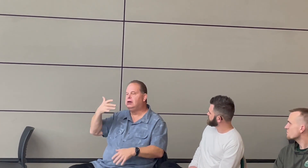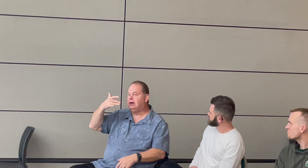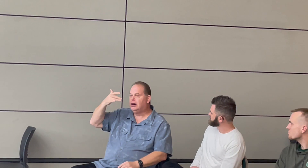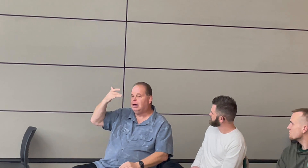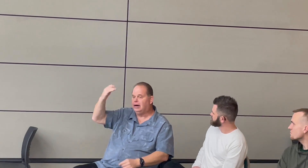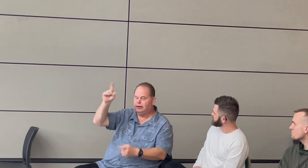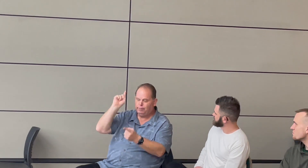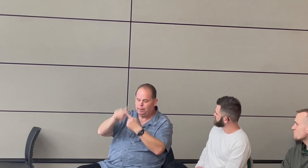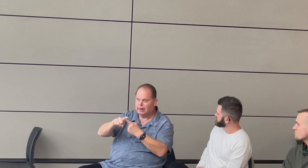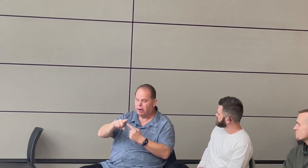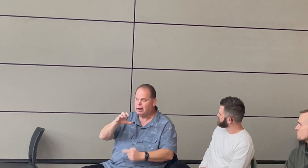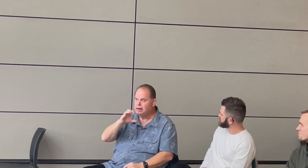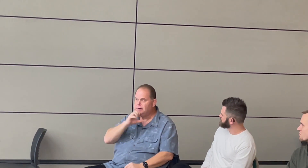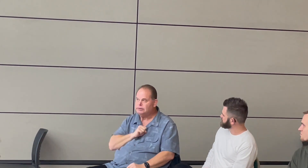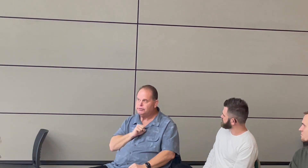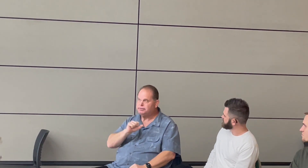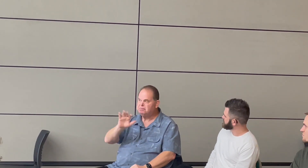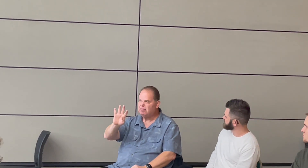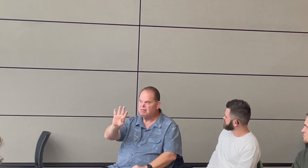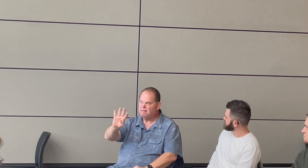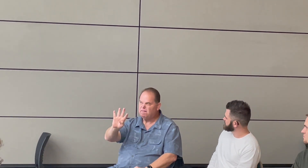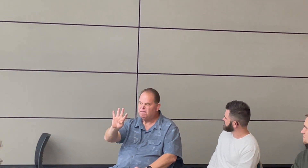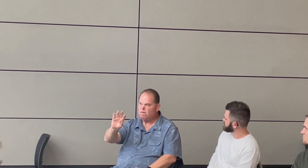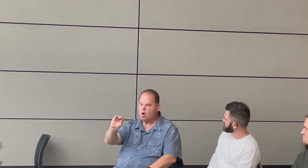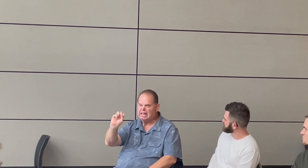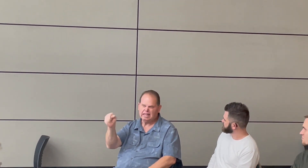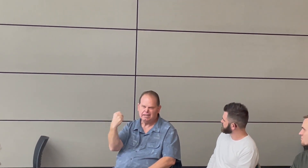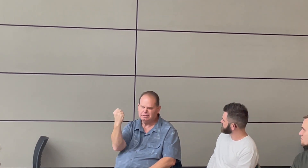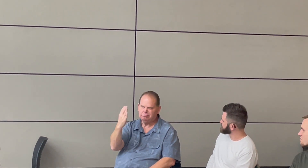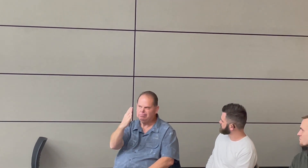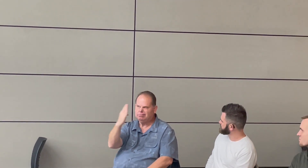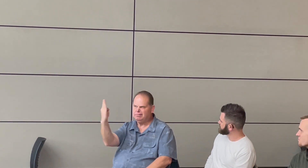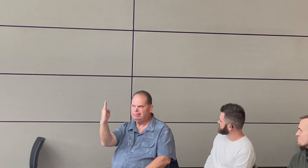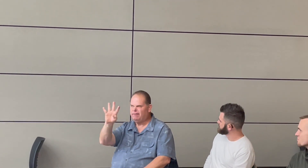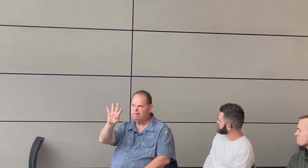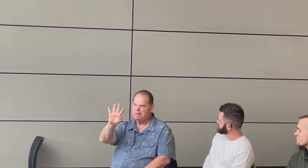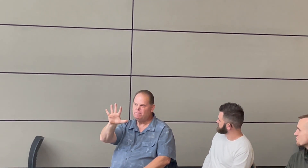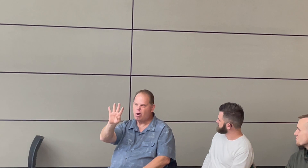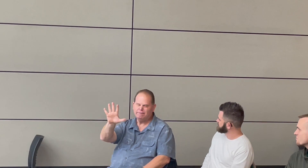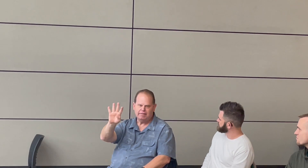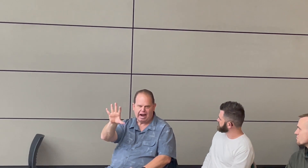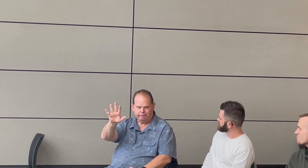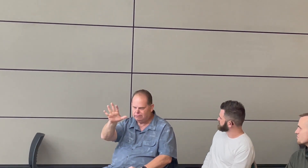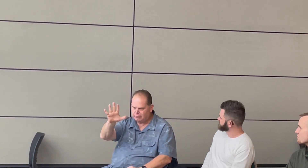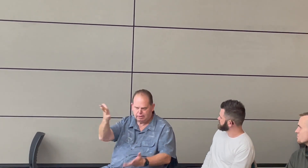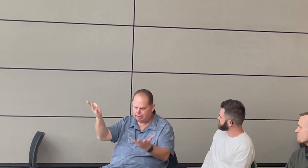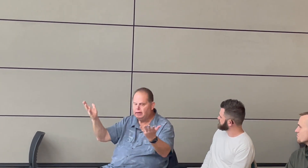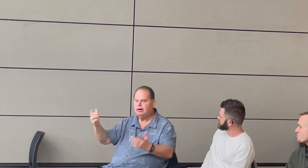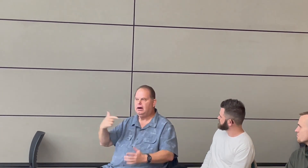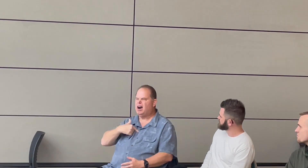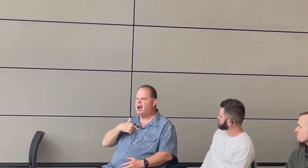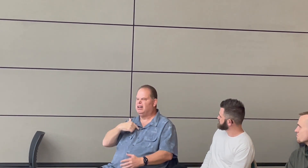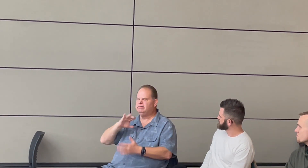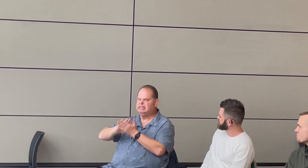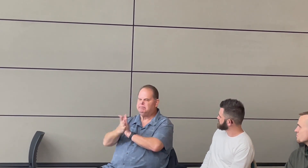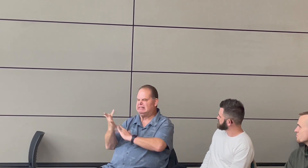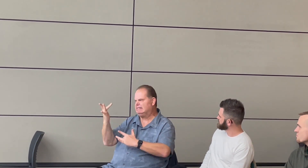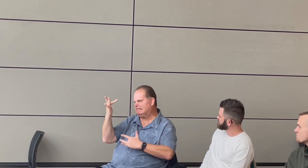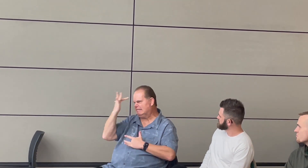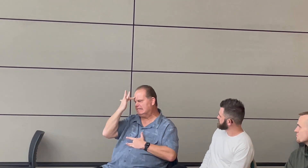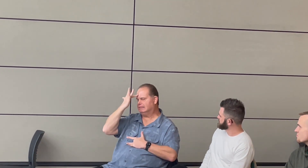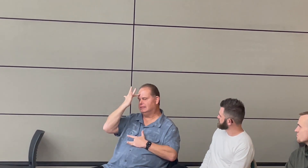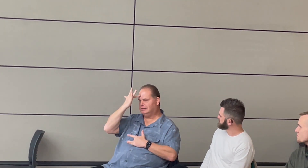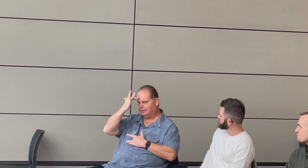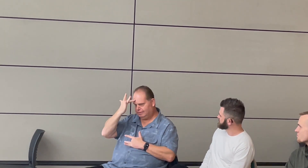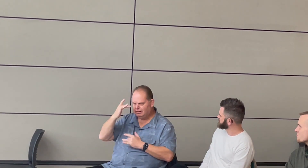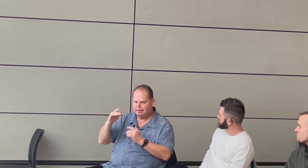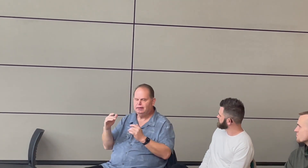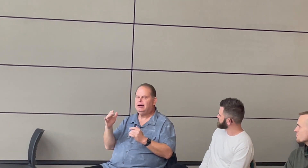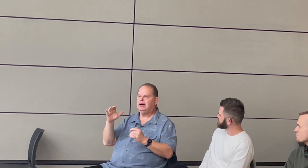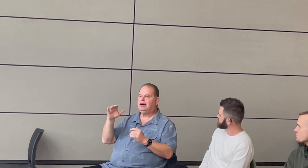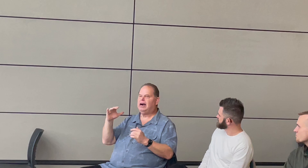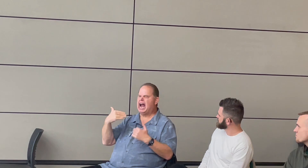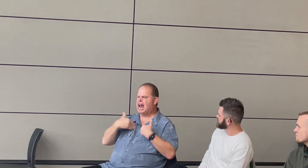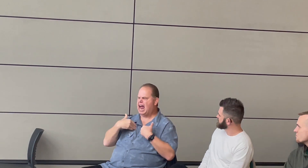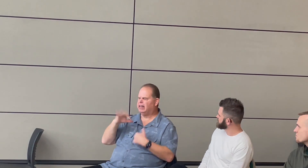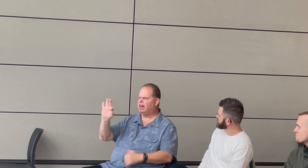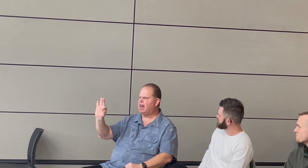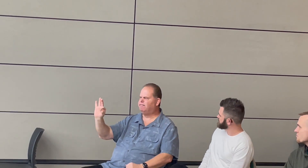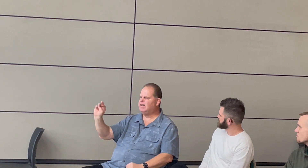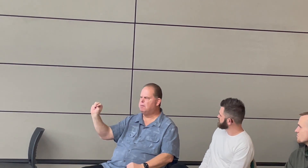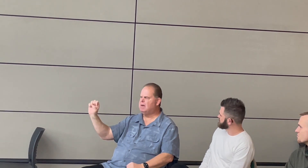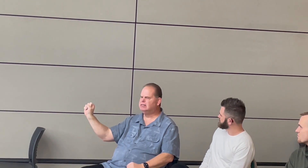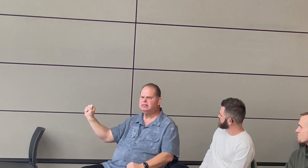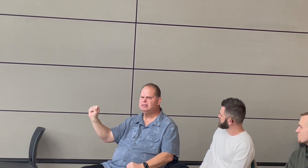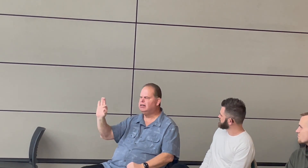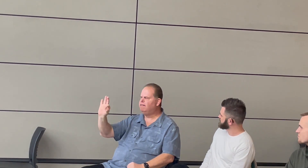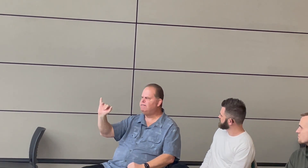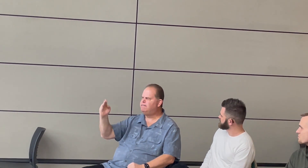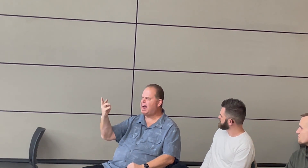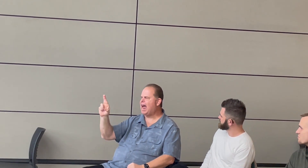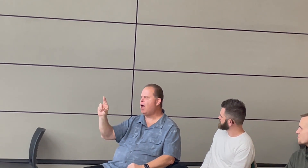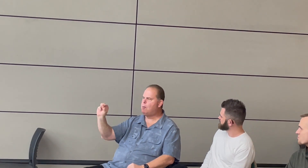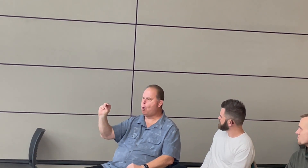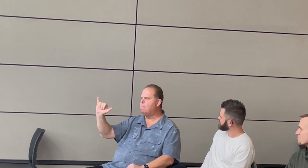speaking I felt okay and then when I was about 40 something maybe 45 I got very ill I had FMS